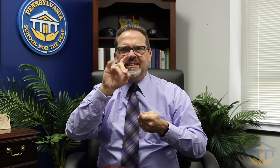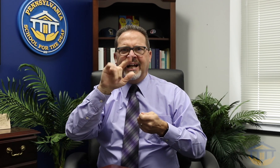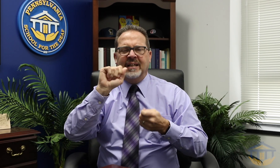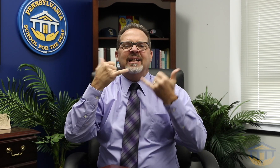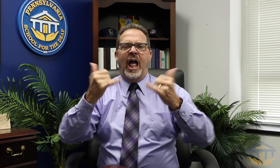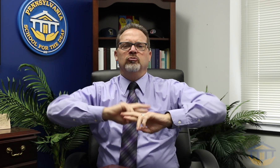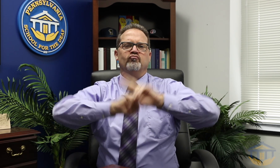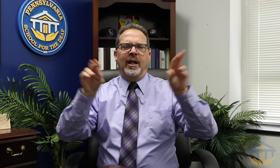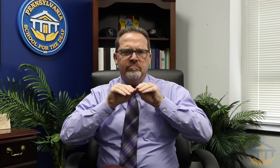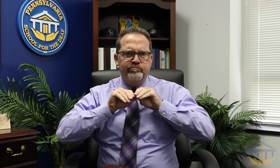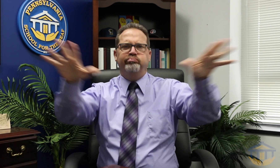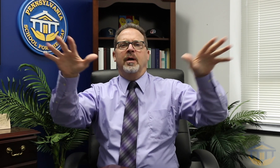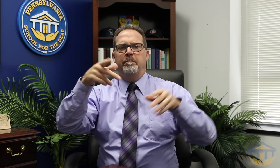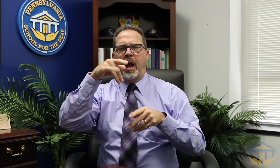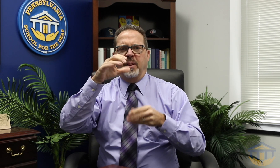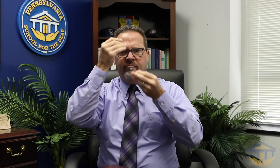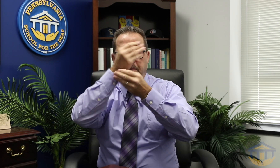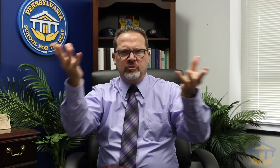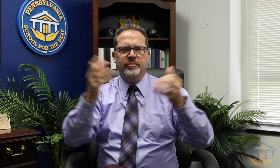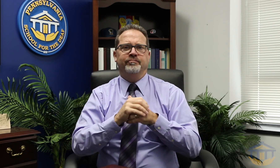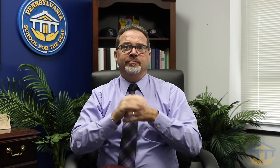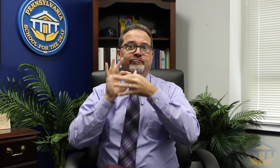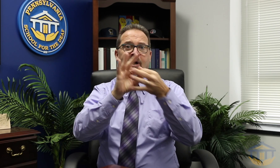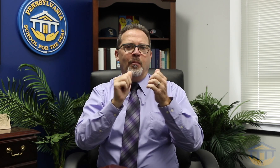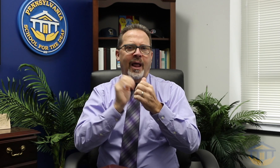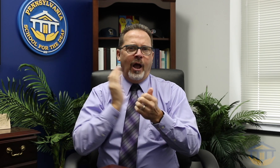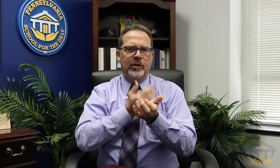Some of those details were not available yet but now it is public information. I